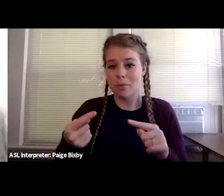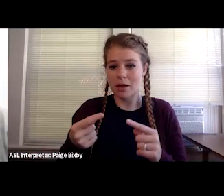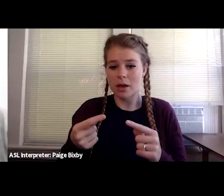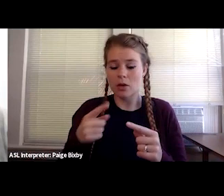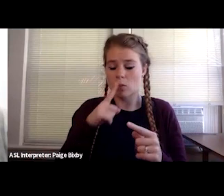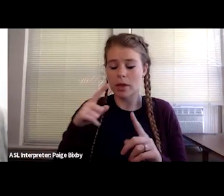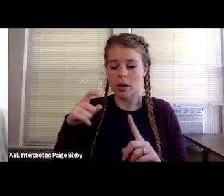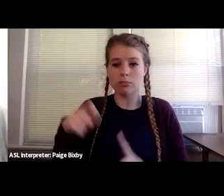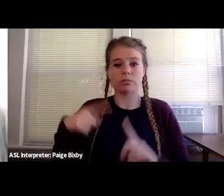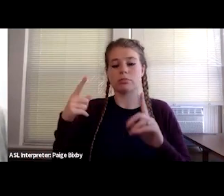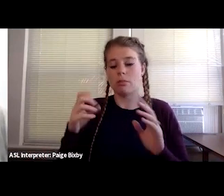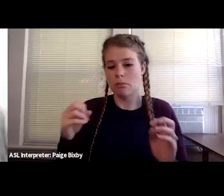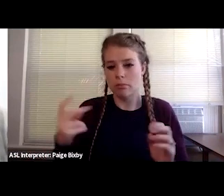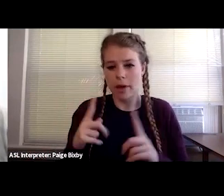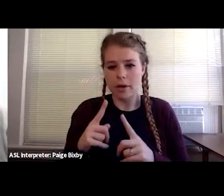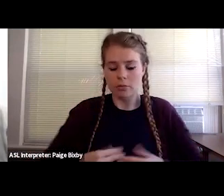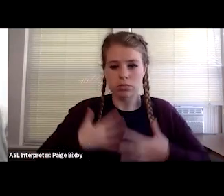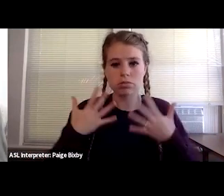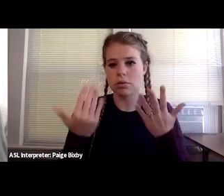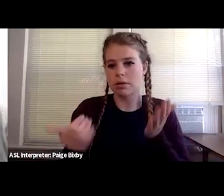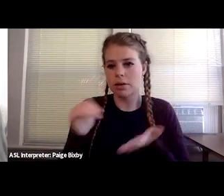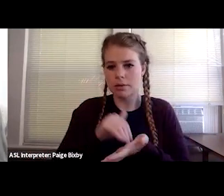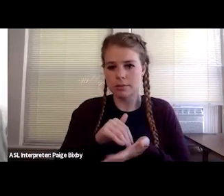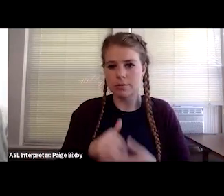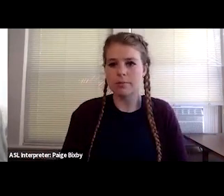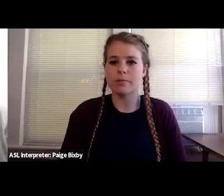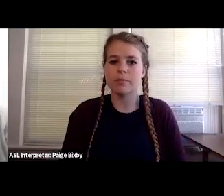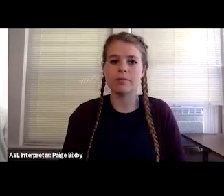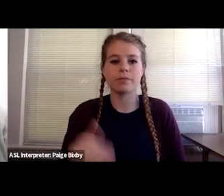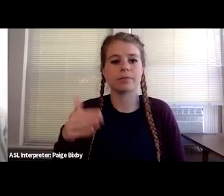is what gets them. All right, next slide, please.